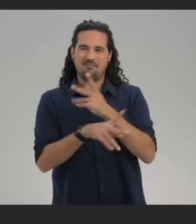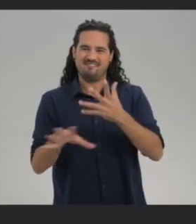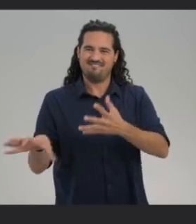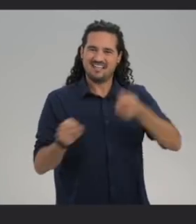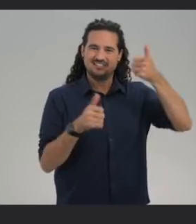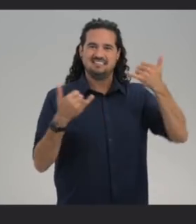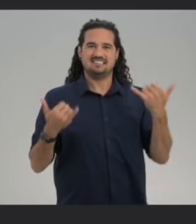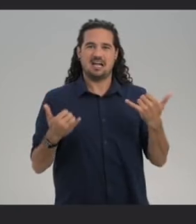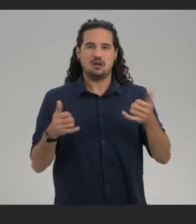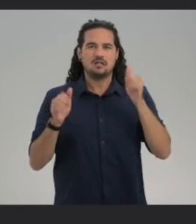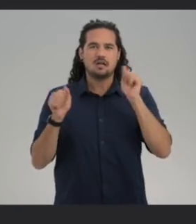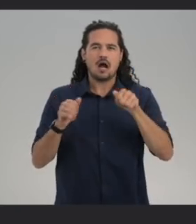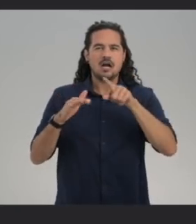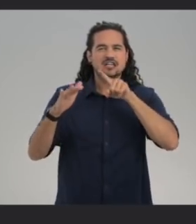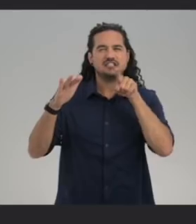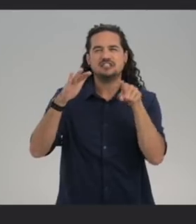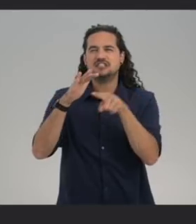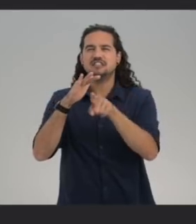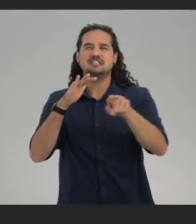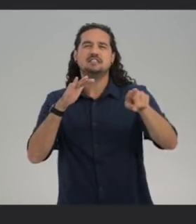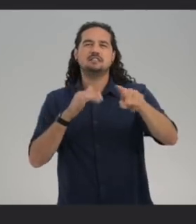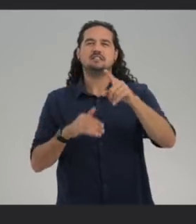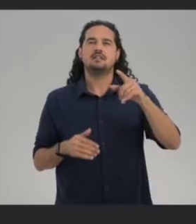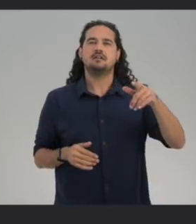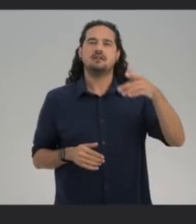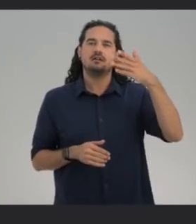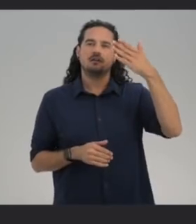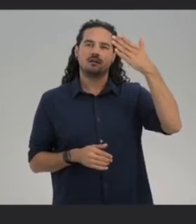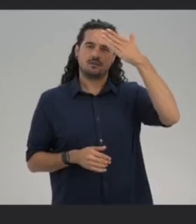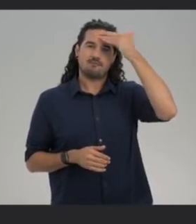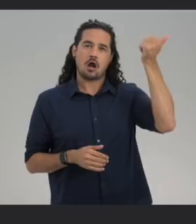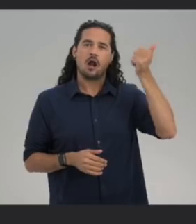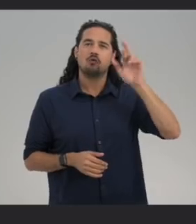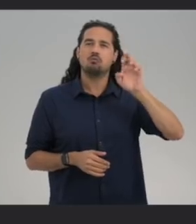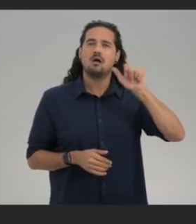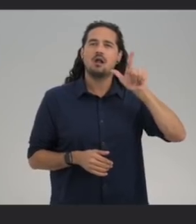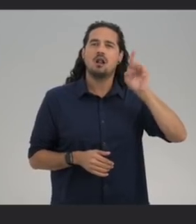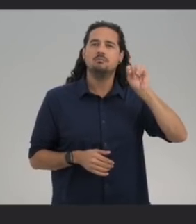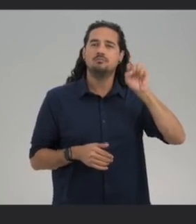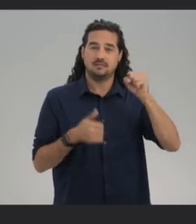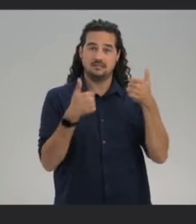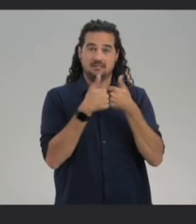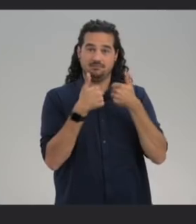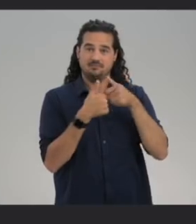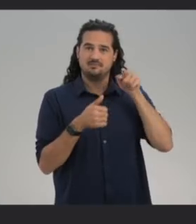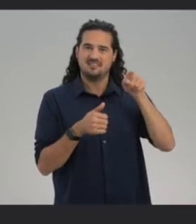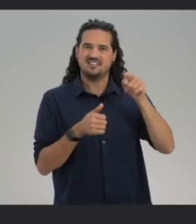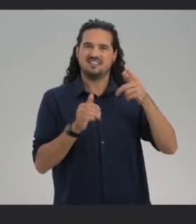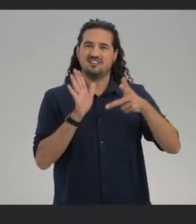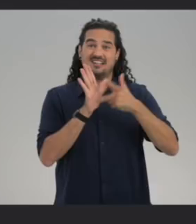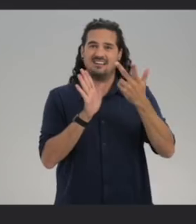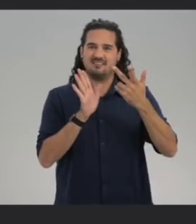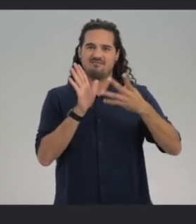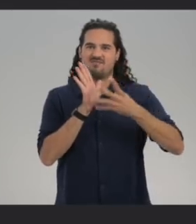[Michael] We can travel the entire world of the Forgotten Realms without any kind of texture popping. It was rendering... -Two times faster. Three times faster.